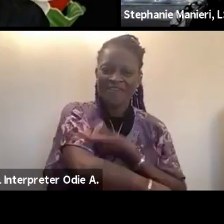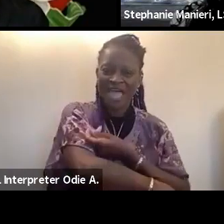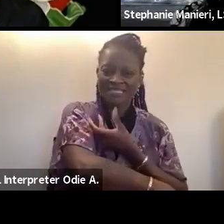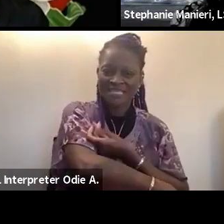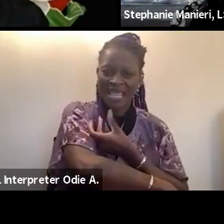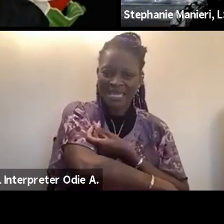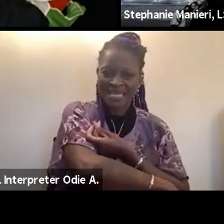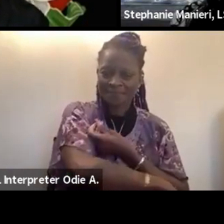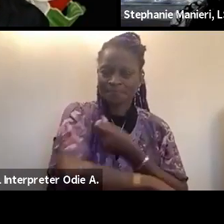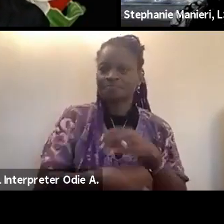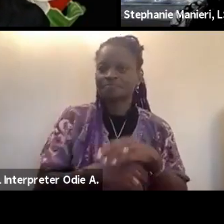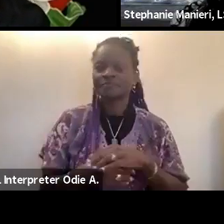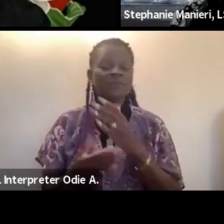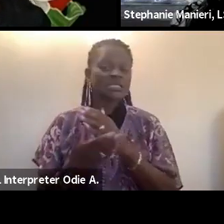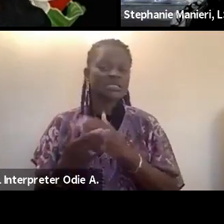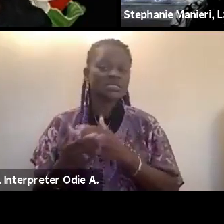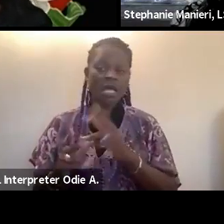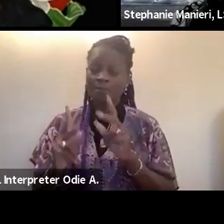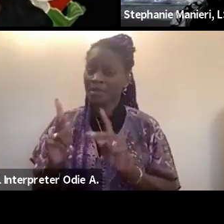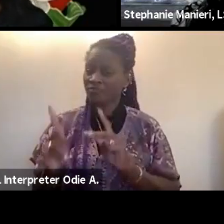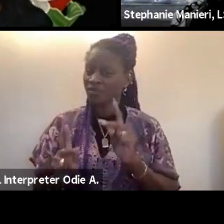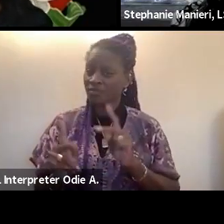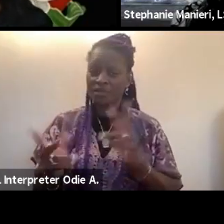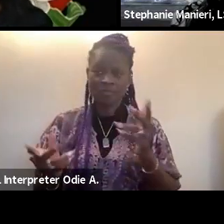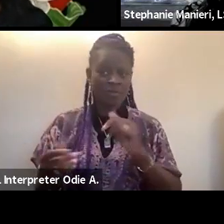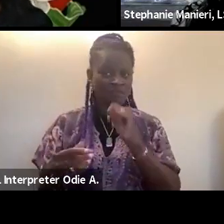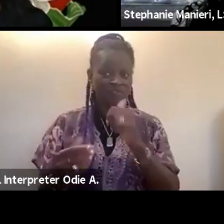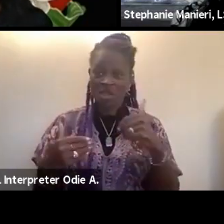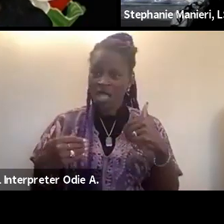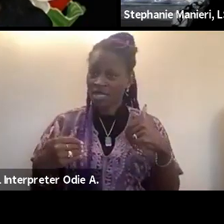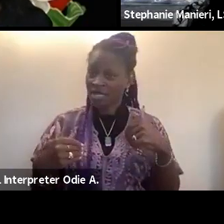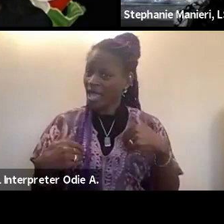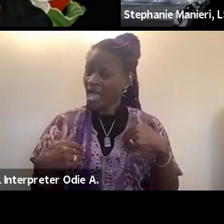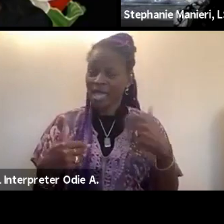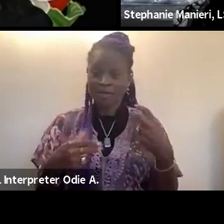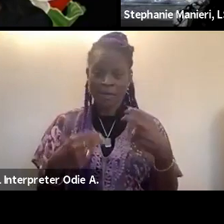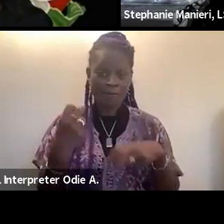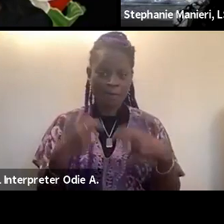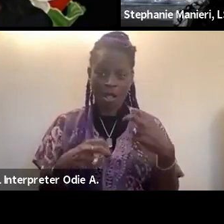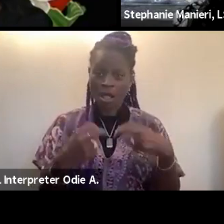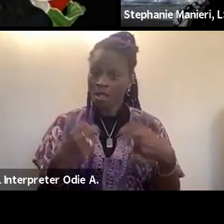have not had nearly as bad outcomes since they have been protected by the vaccine.